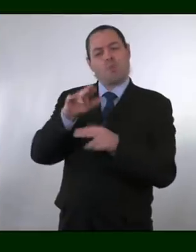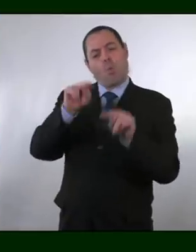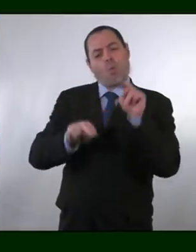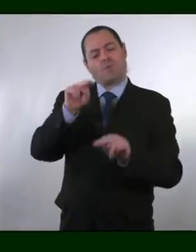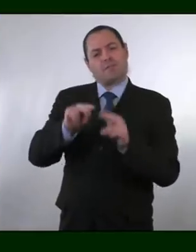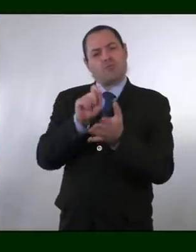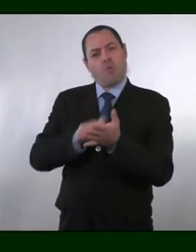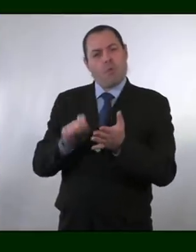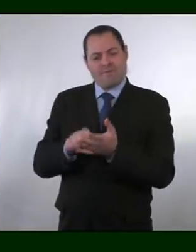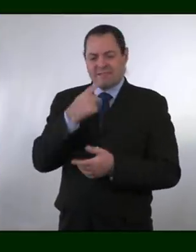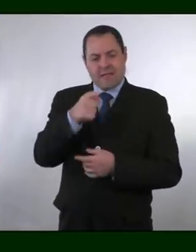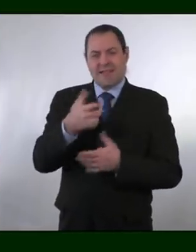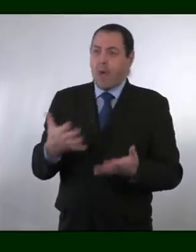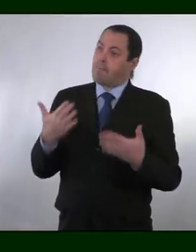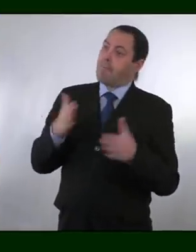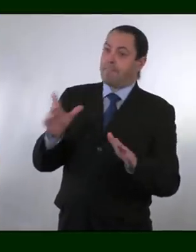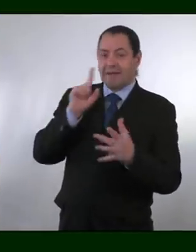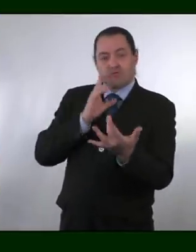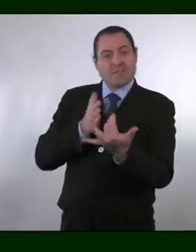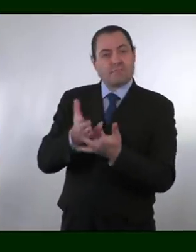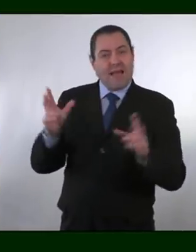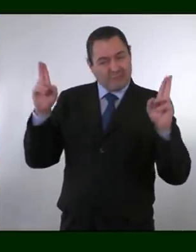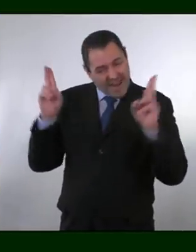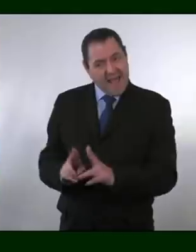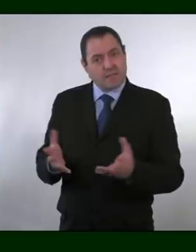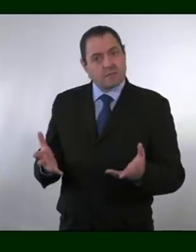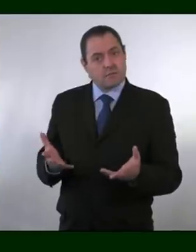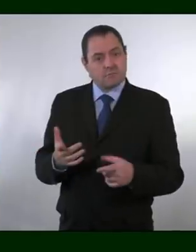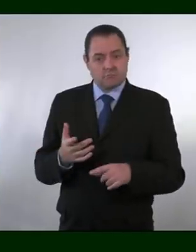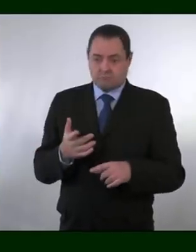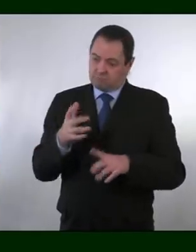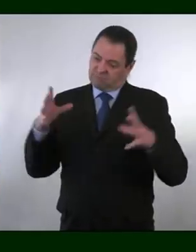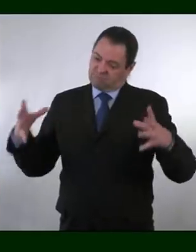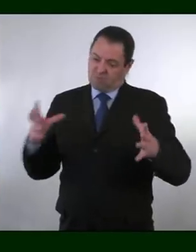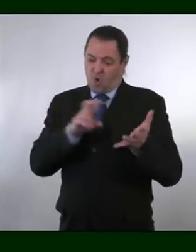transparency”. It reported that more than half of all contracts relating to the pandemic, which, Mr